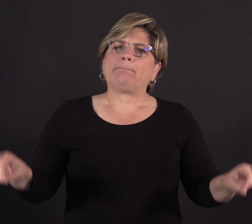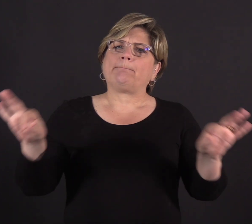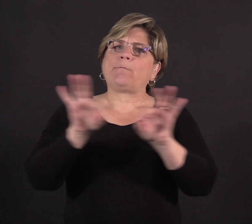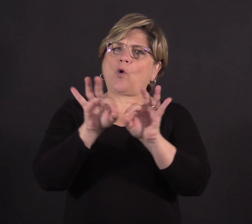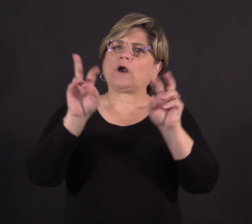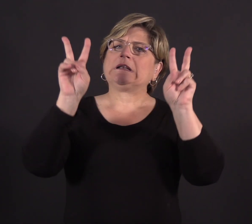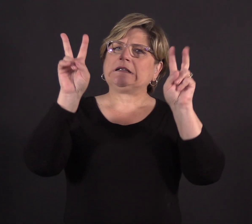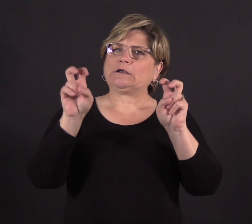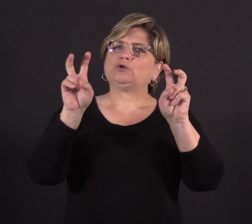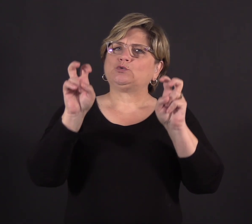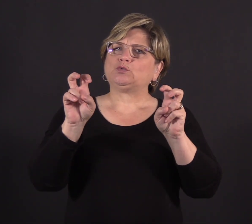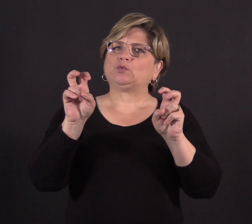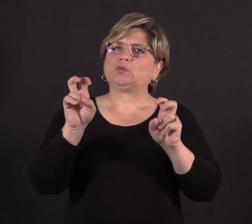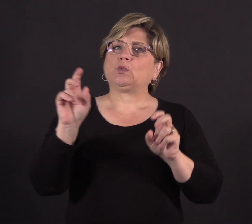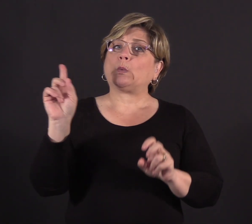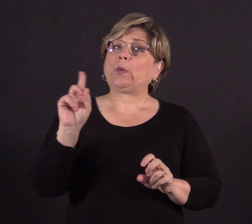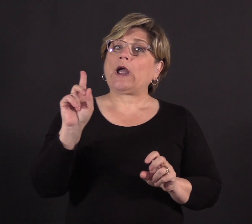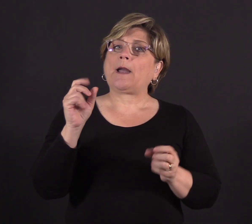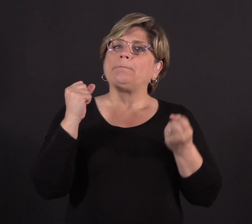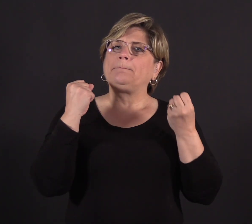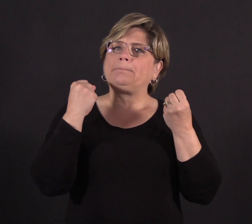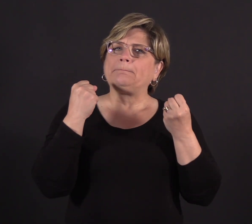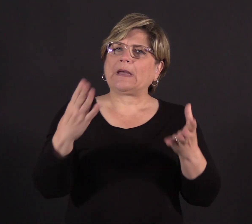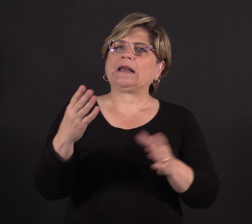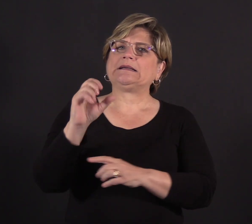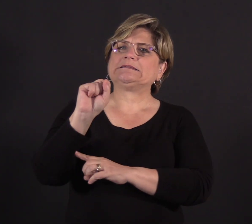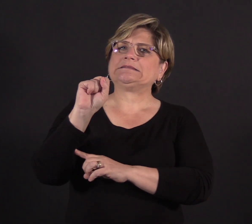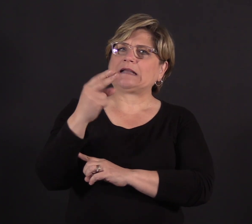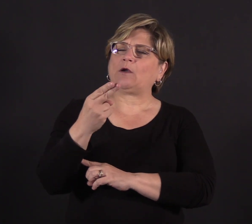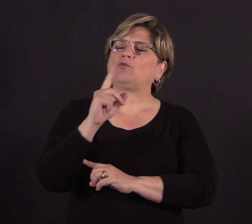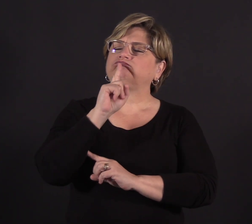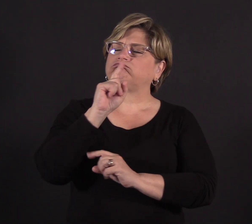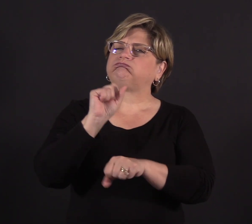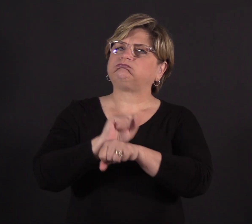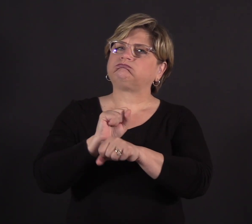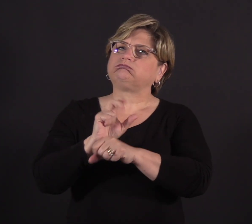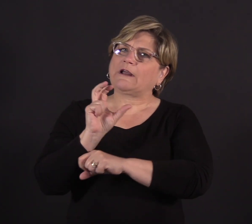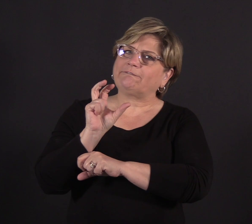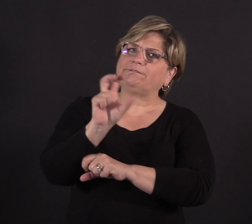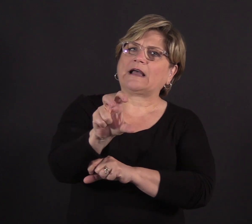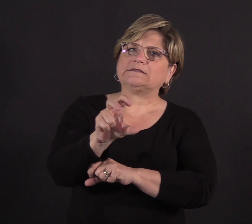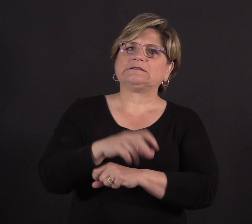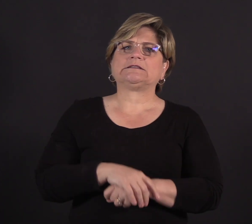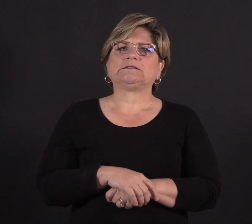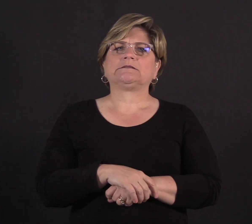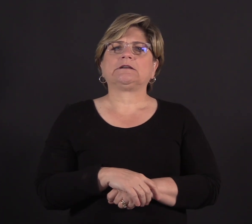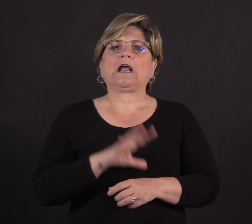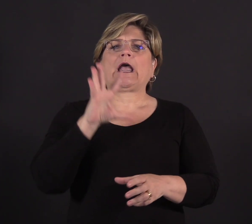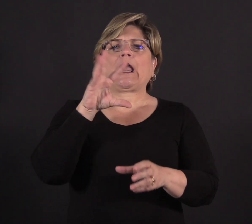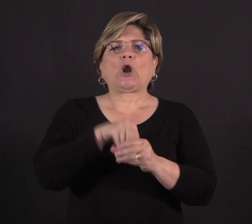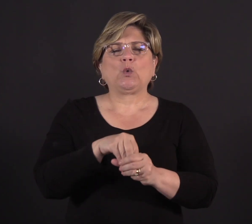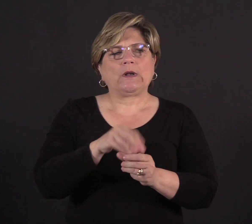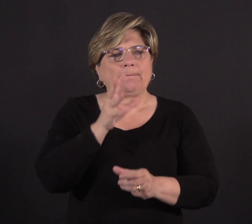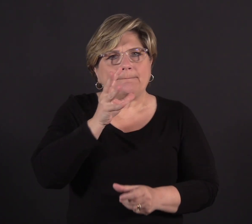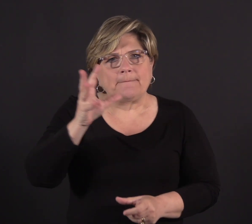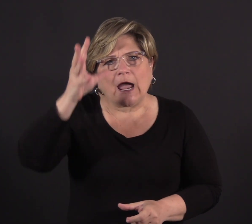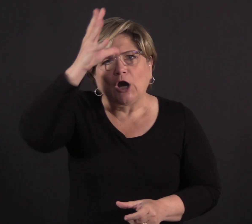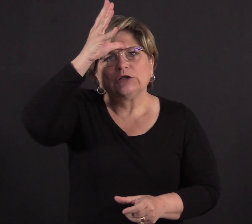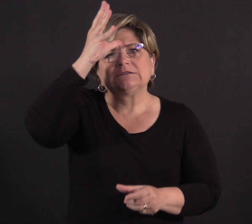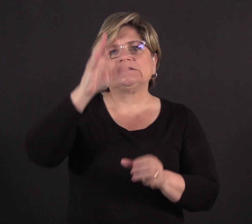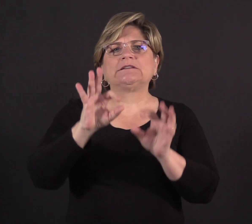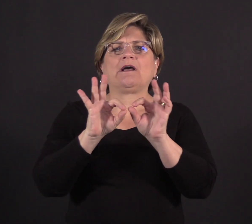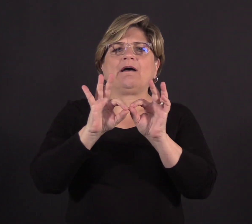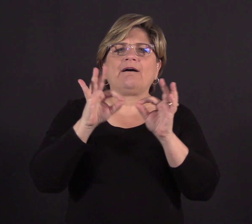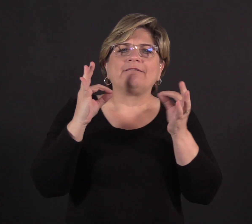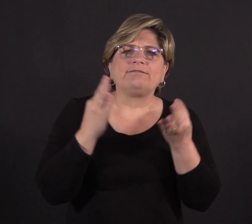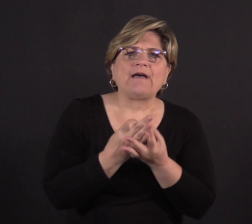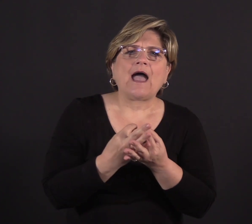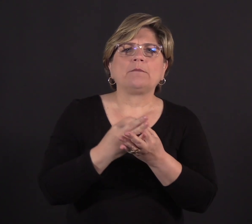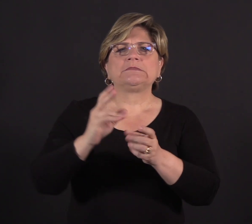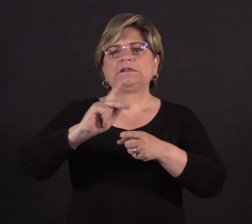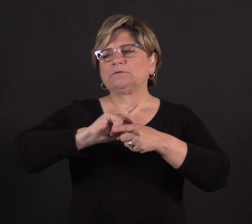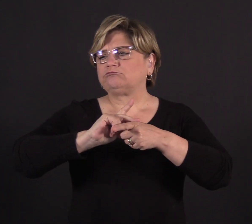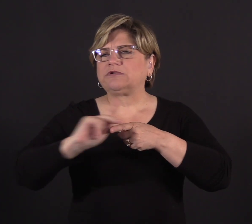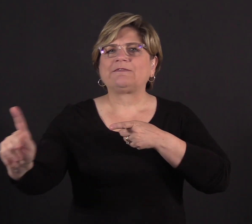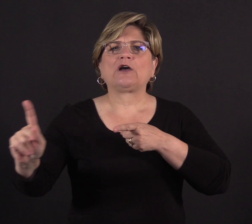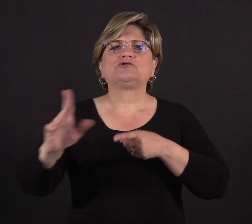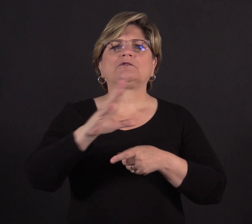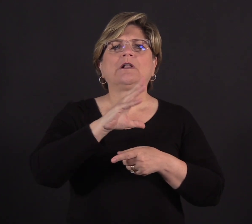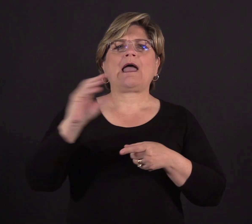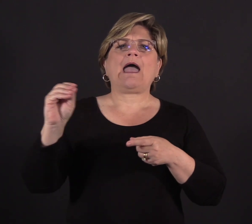in which numerous stakeholders are invested, including parents, families, professionals, and